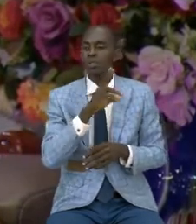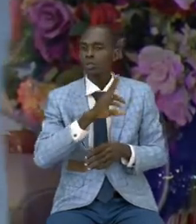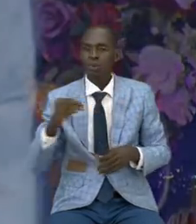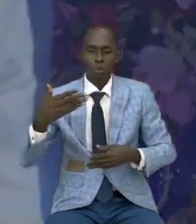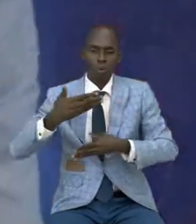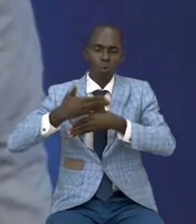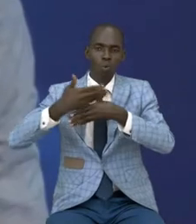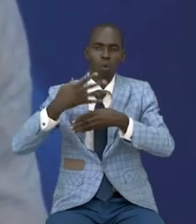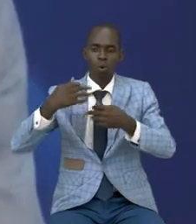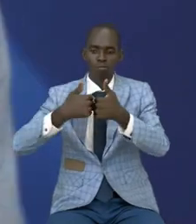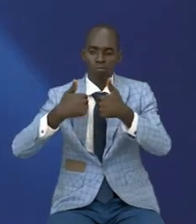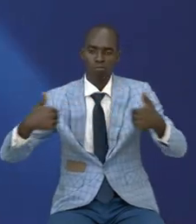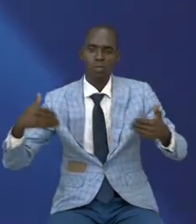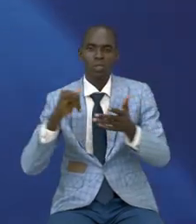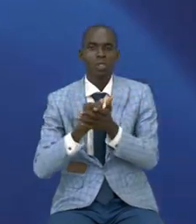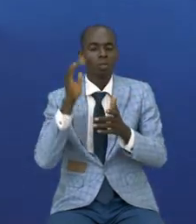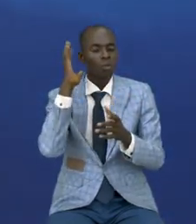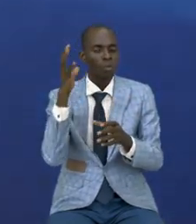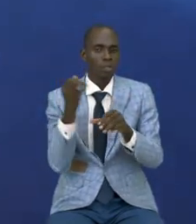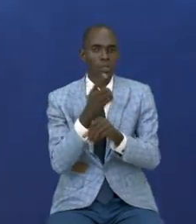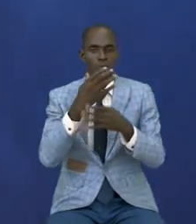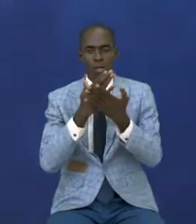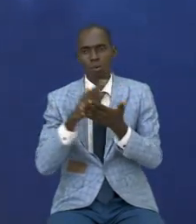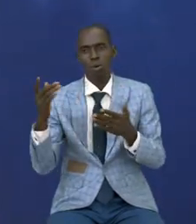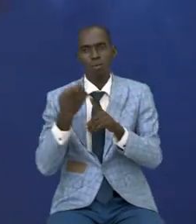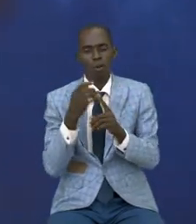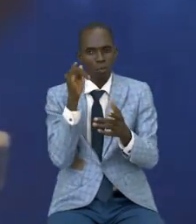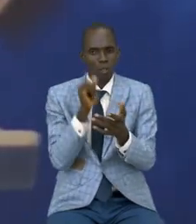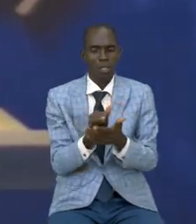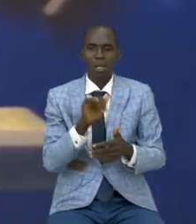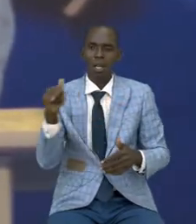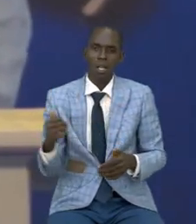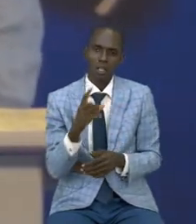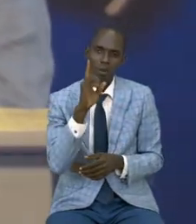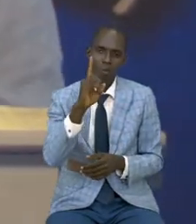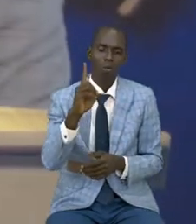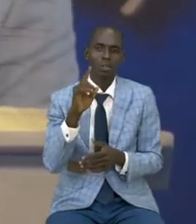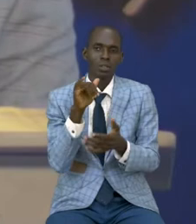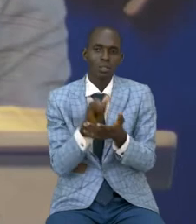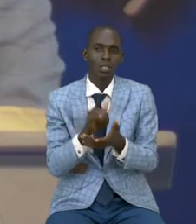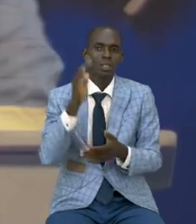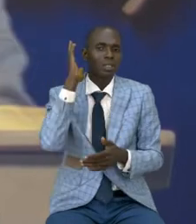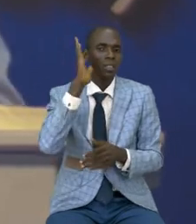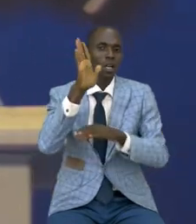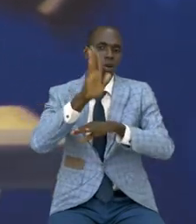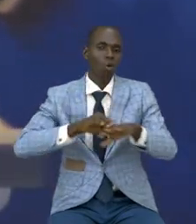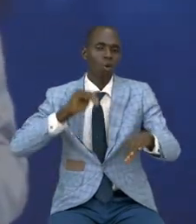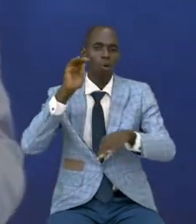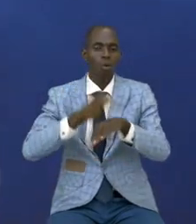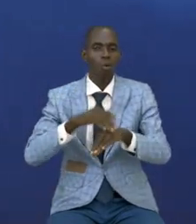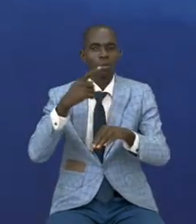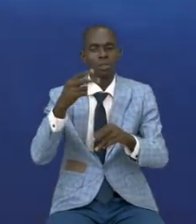that will take you away from that for whosoever shall call on the name of the lord